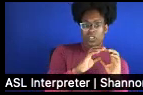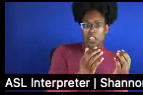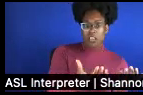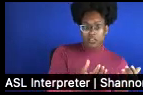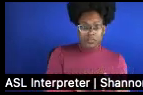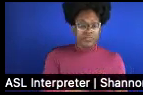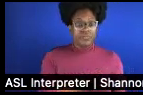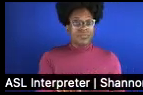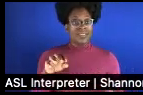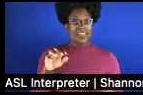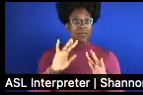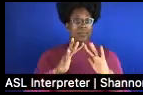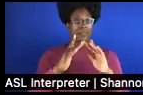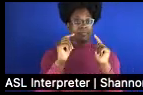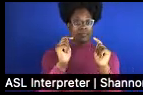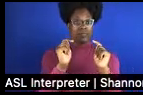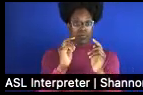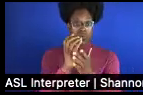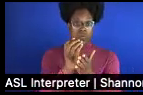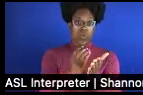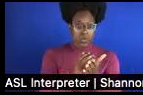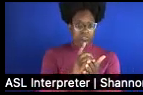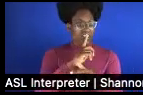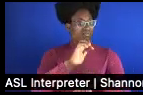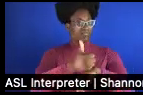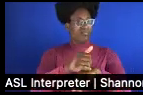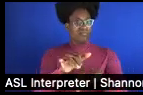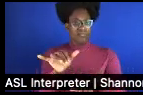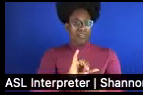set up like a course so that our students have access to it through their tablet,